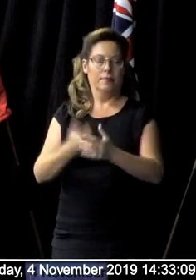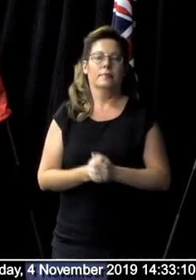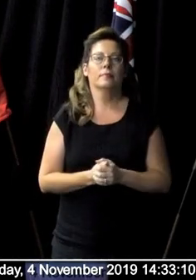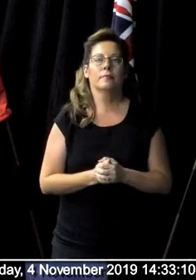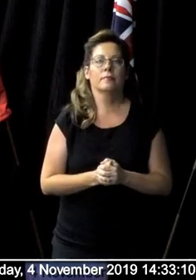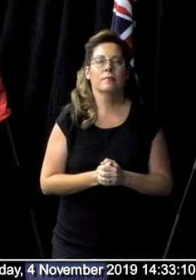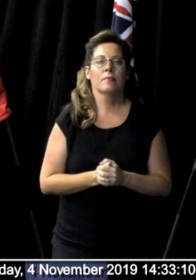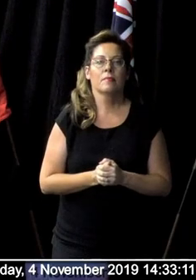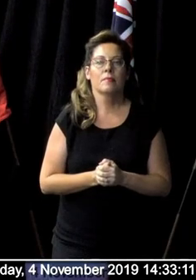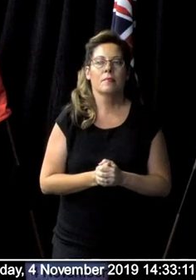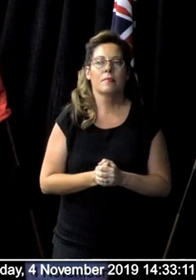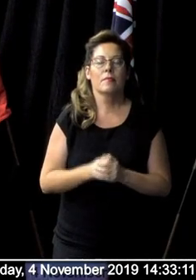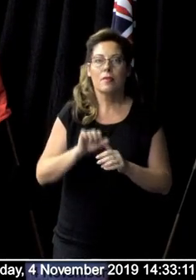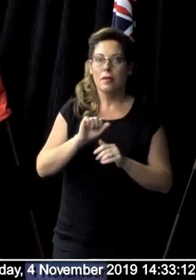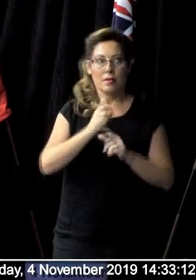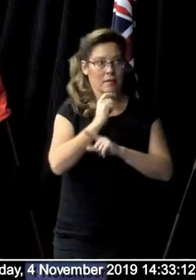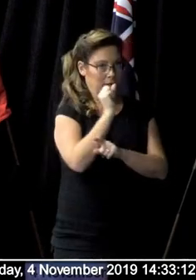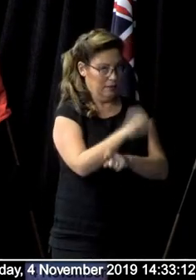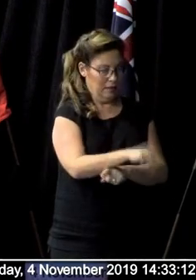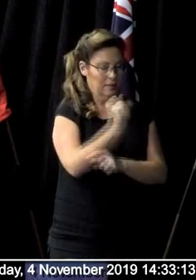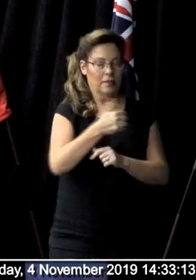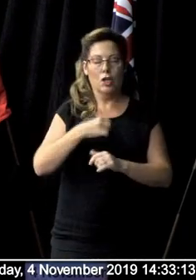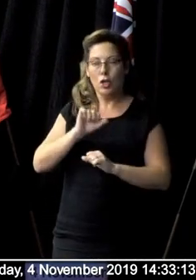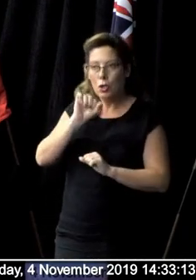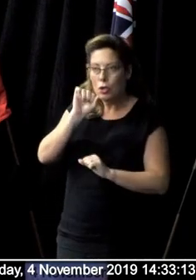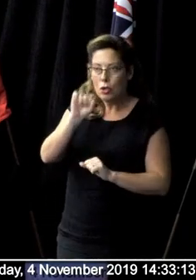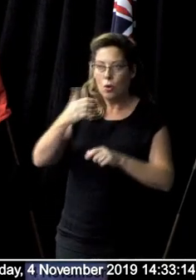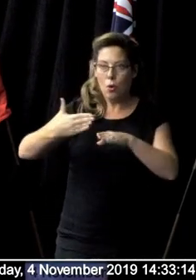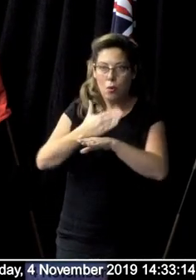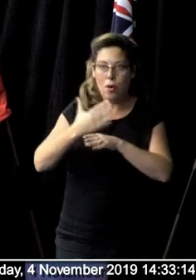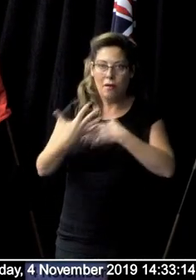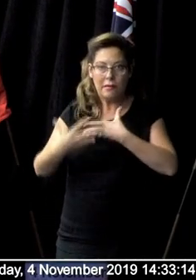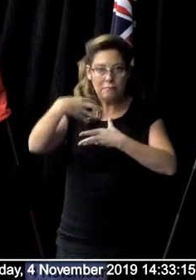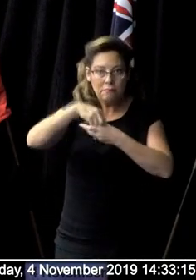in Brisbane and event services in Townsville? Yes.